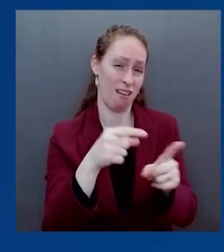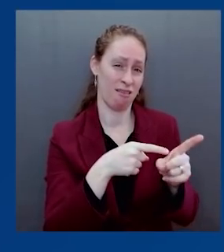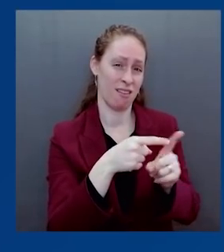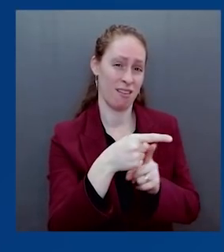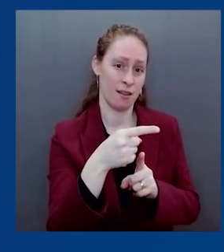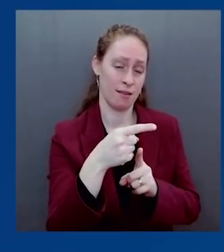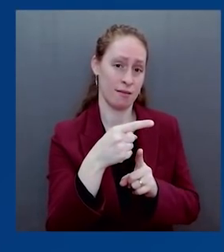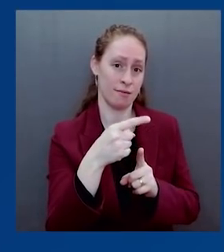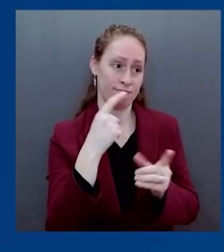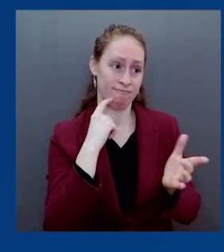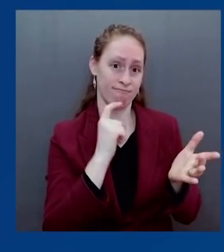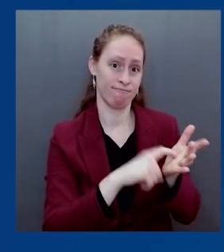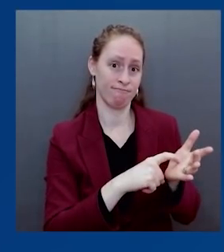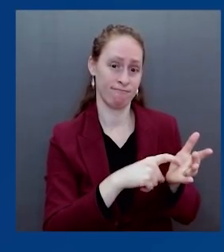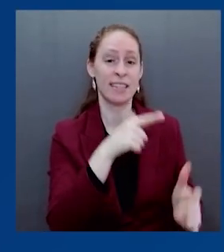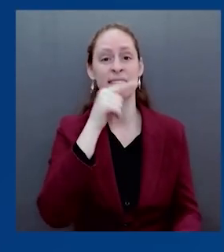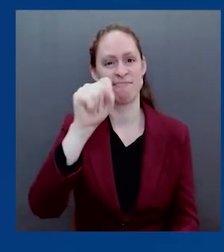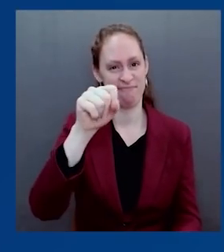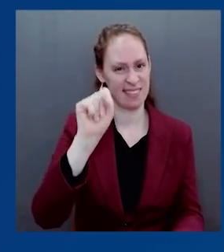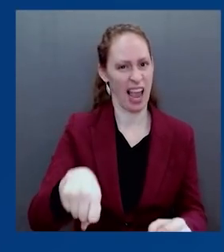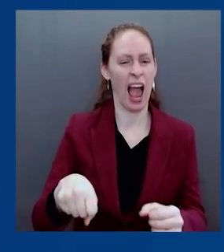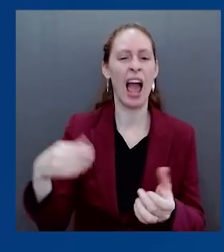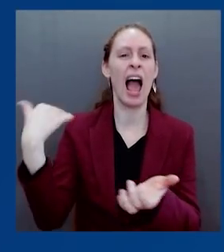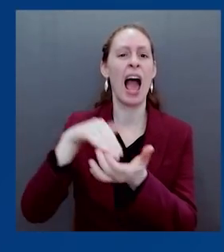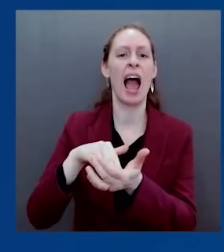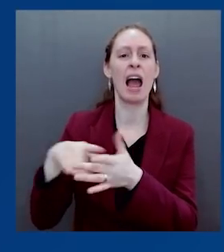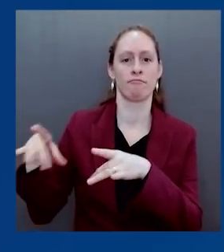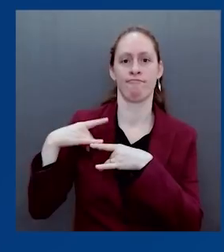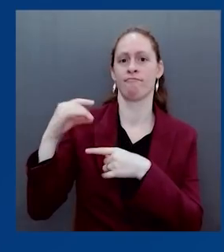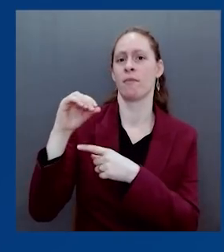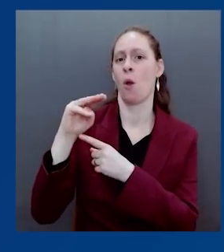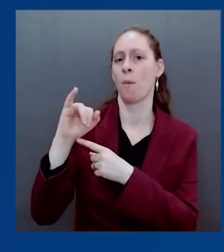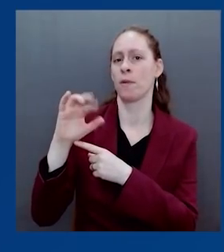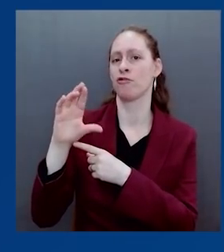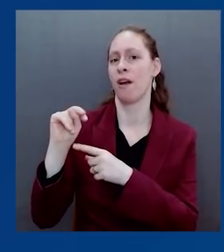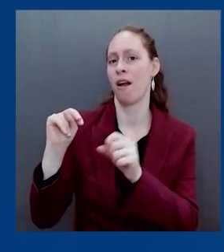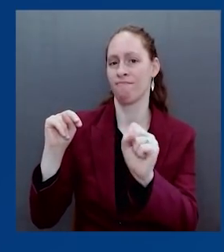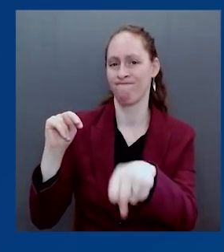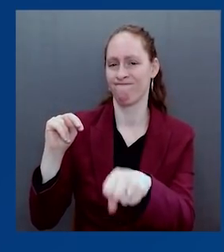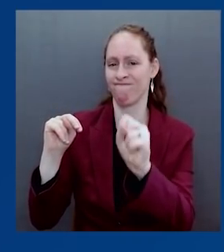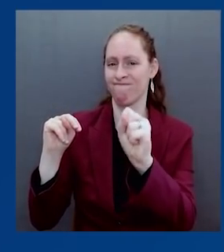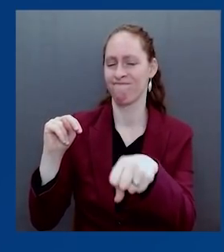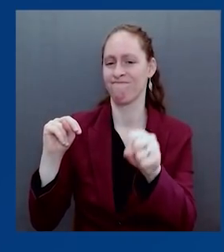But the question you asked is: If you get Omicron and recover, what is the chances of getting re-infected with Omicron?